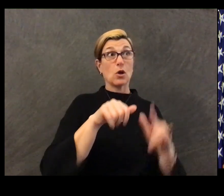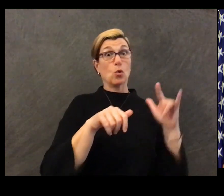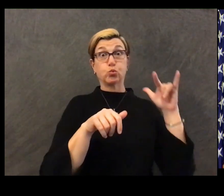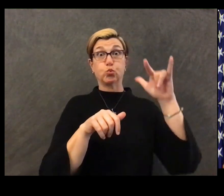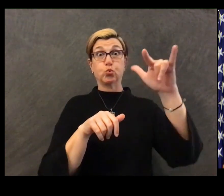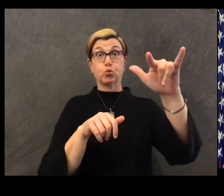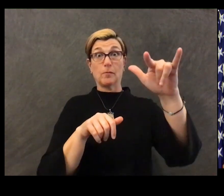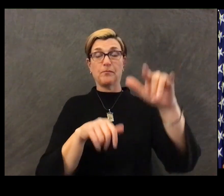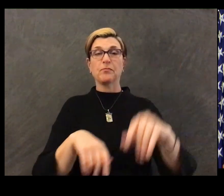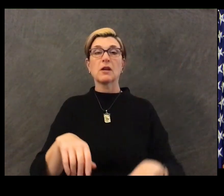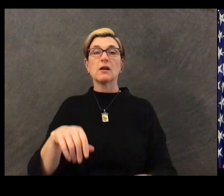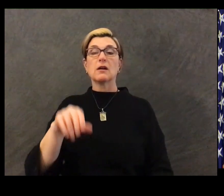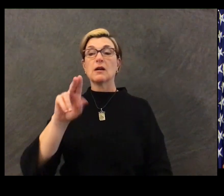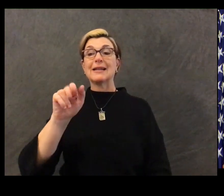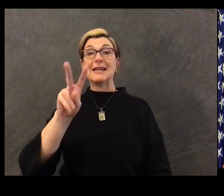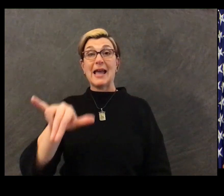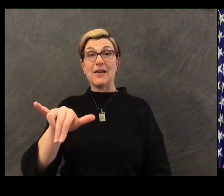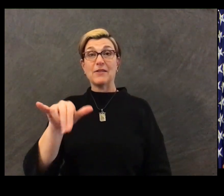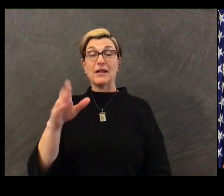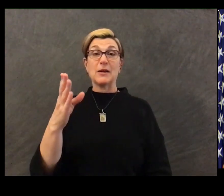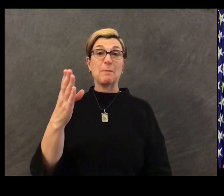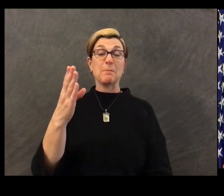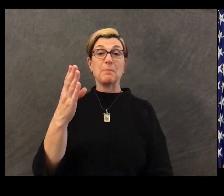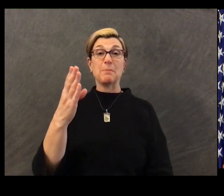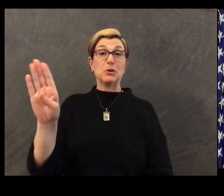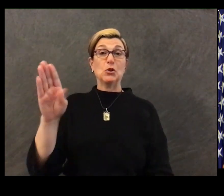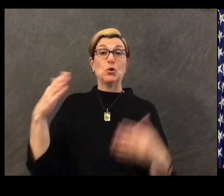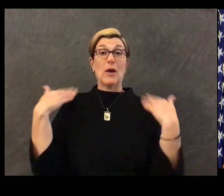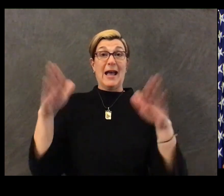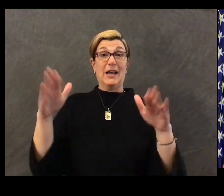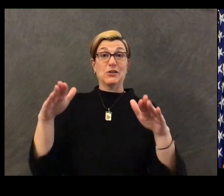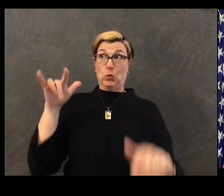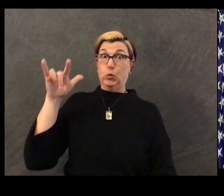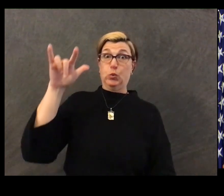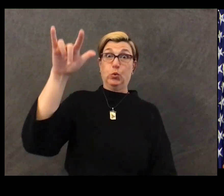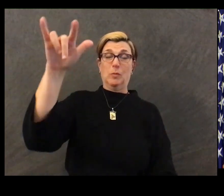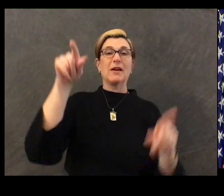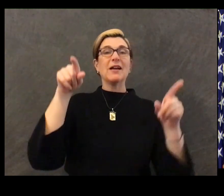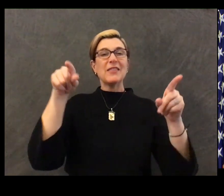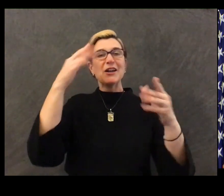air shows over America's major cities and some of the cities that aren't major